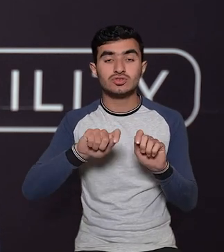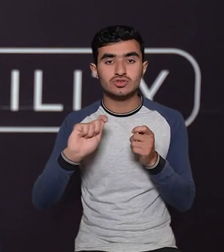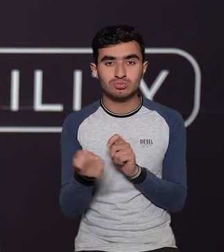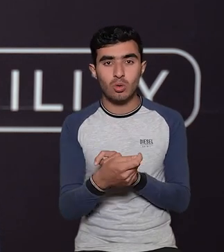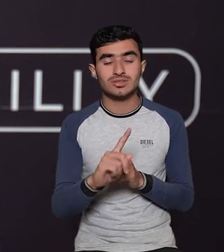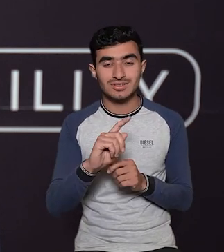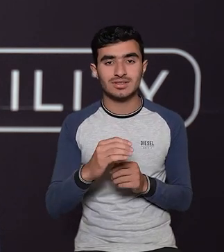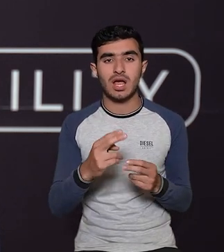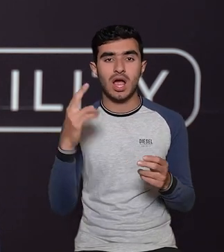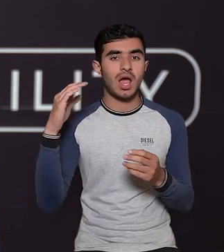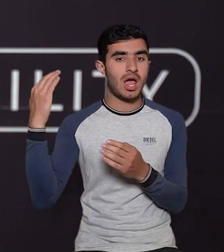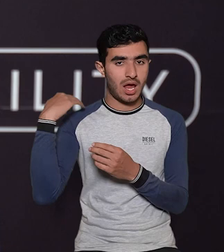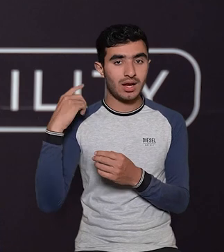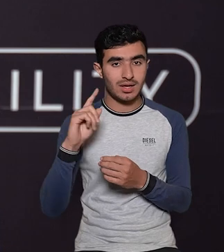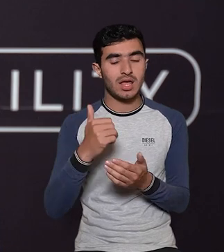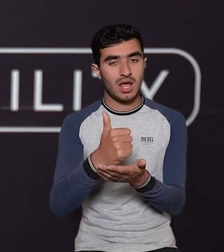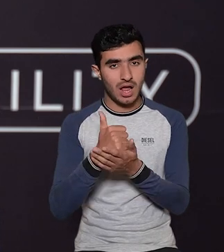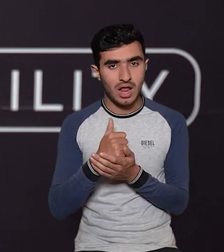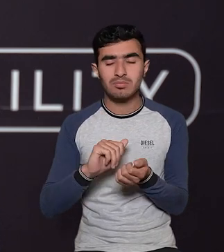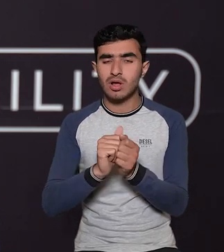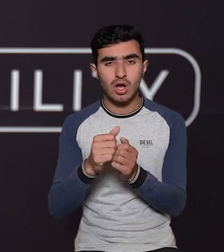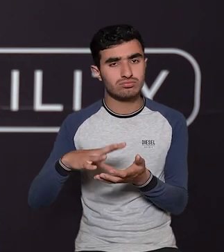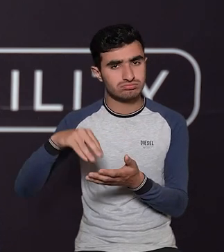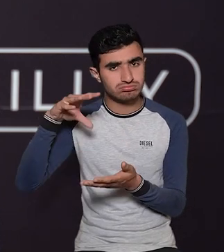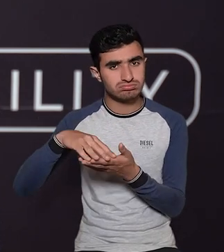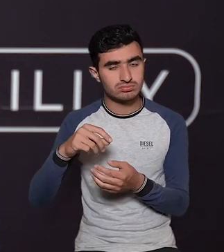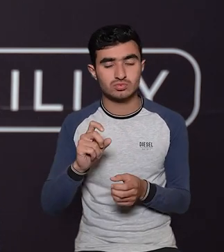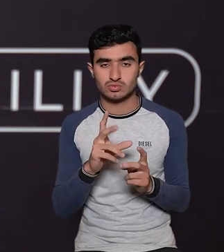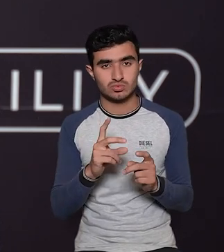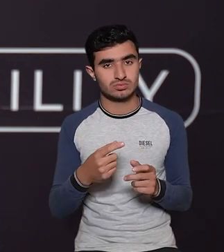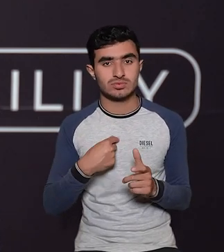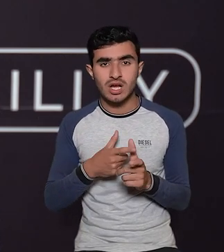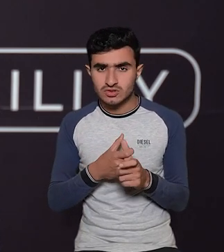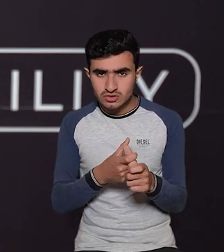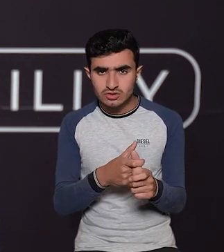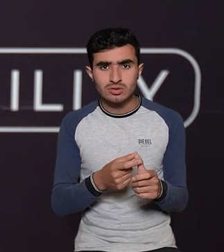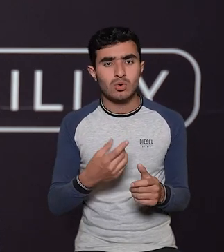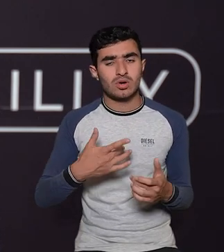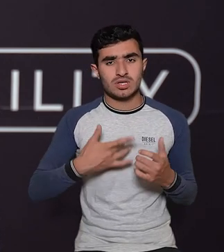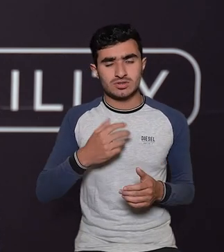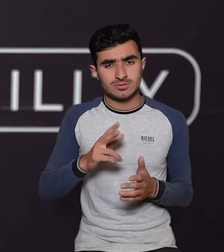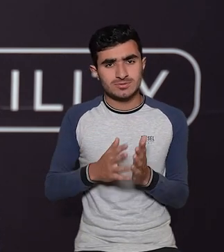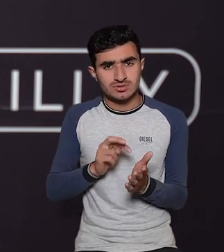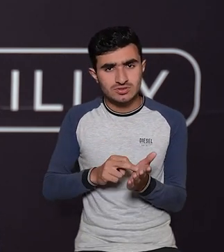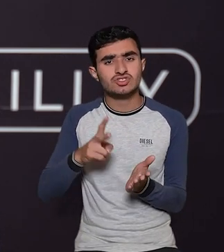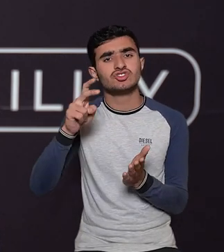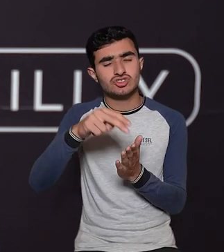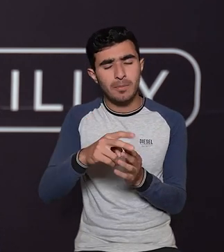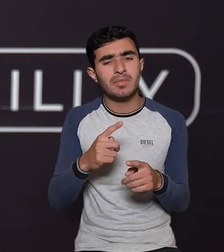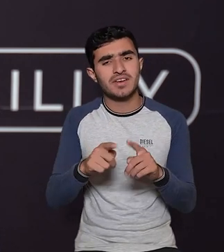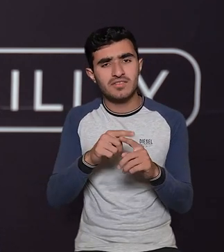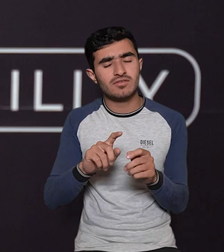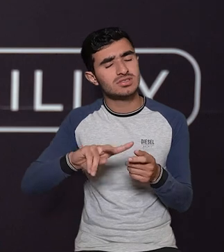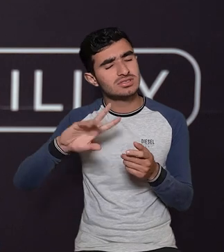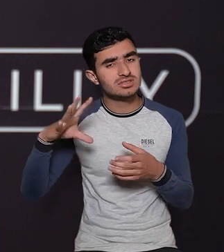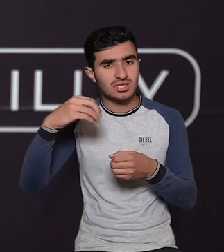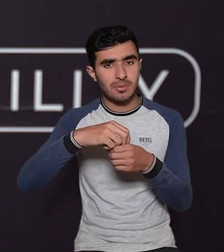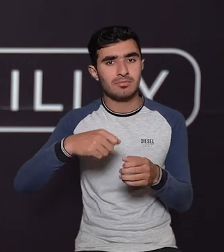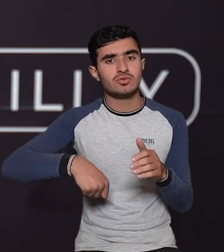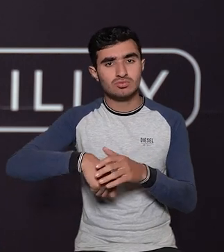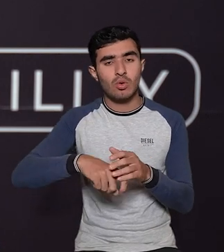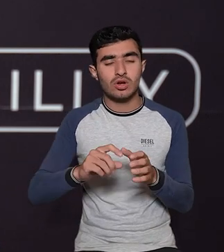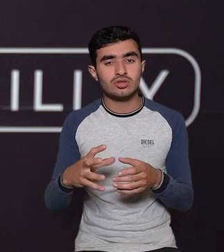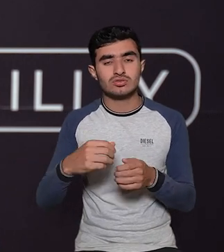Then in O3 with the help of Sir Umar Usman, the head of Sports at the Aitchison College,